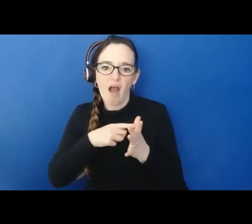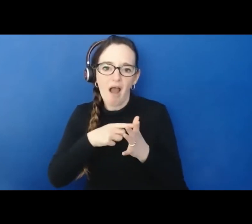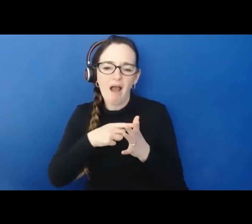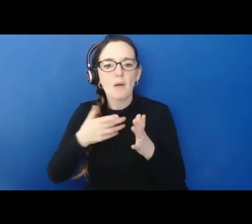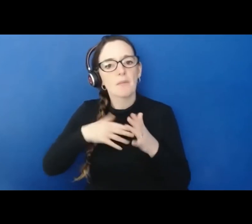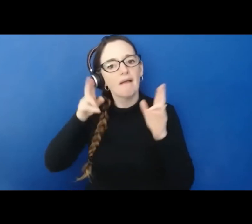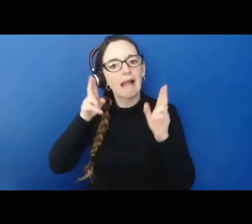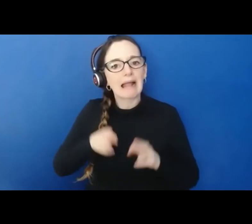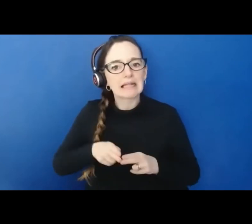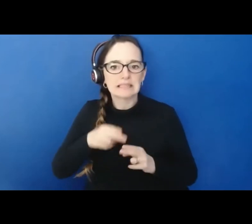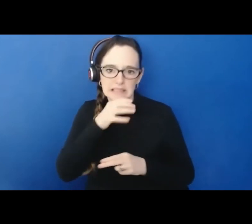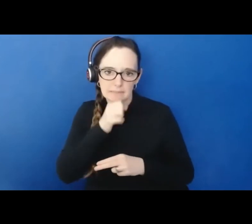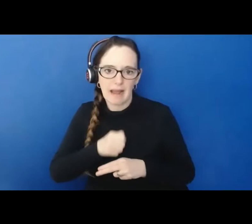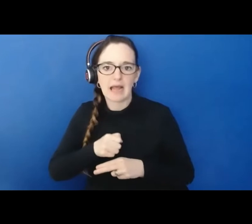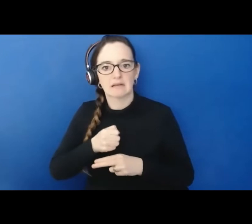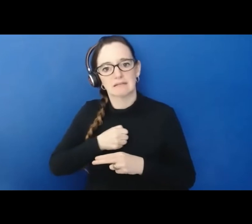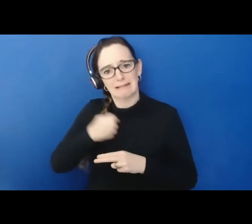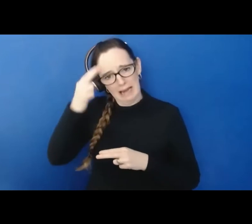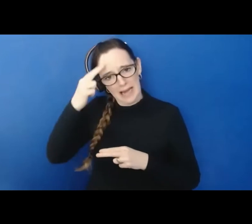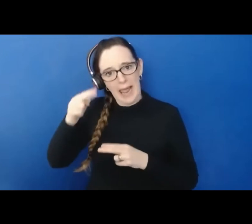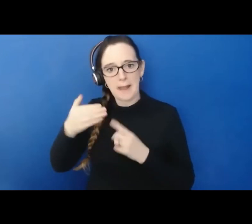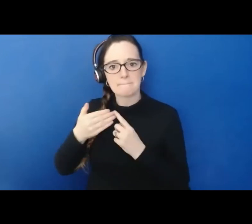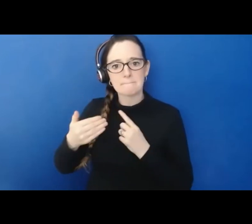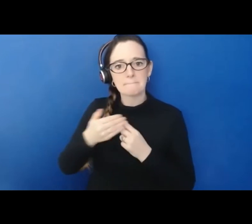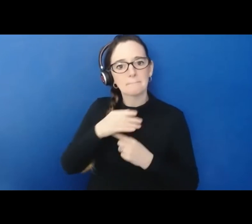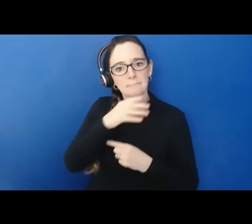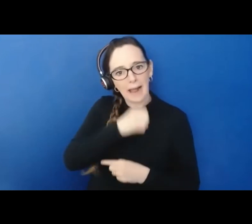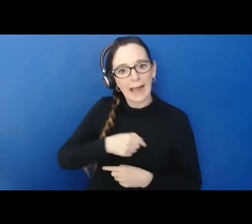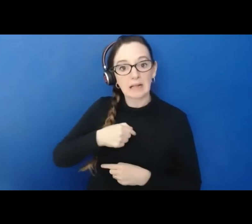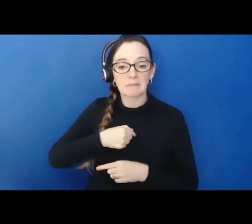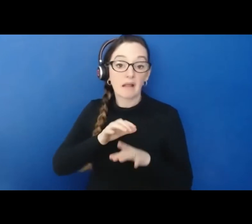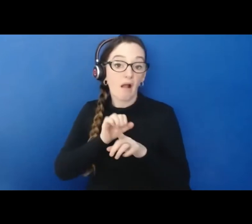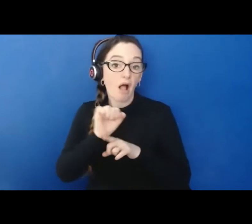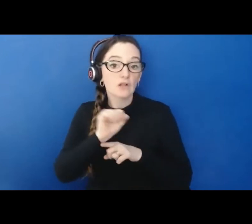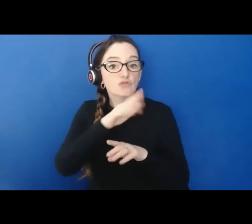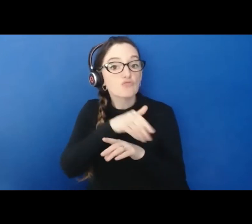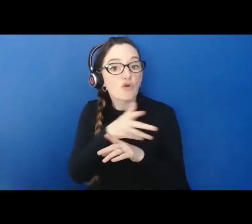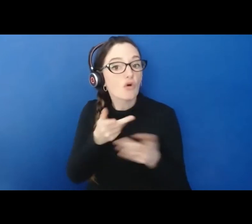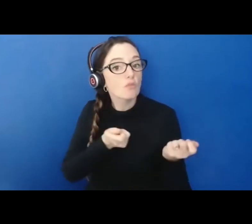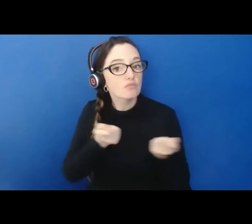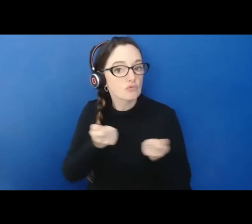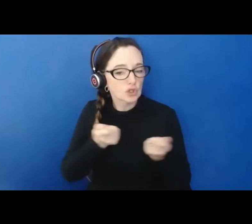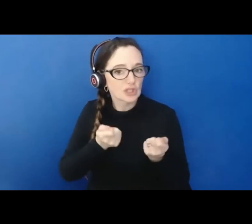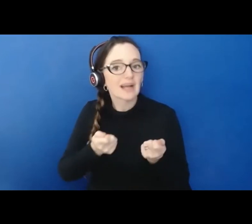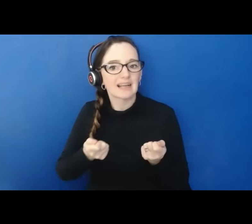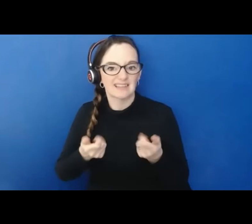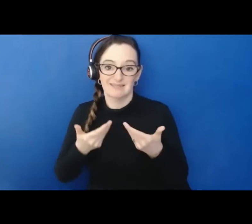my pronouns are he/him. I'm also a cultural programmer and producer and currently manage a public programme of socially